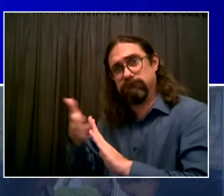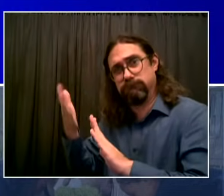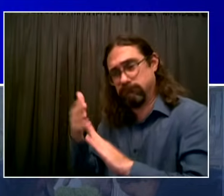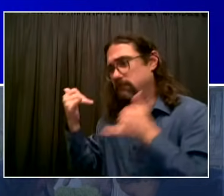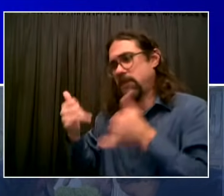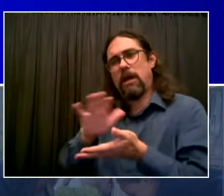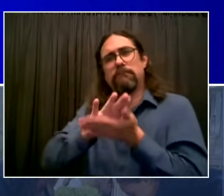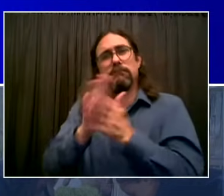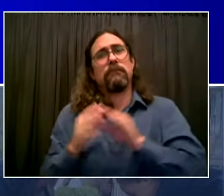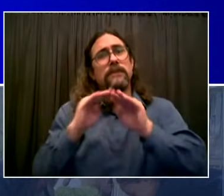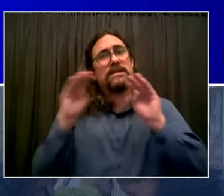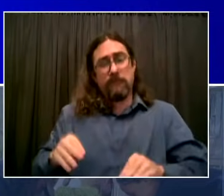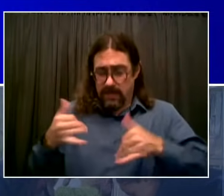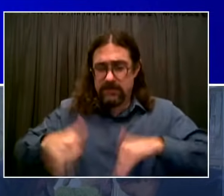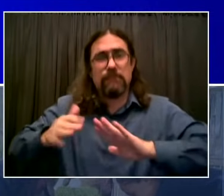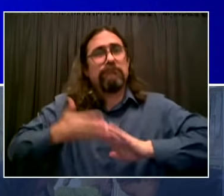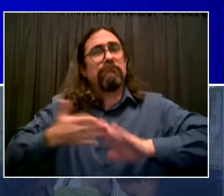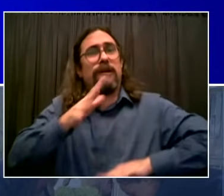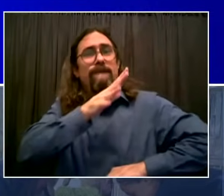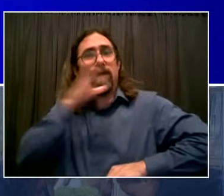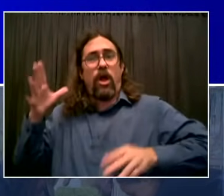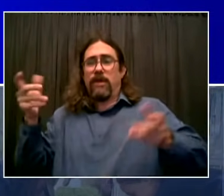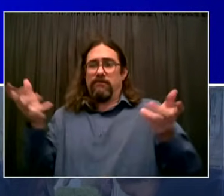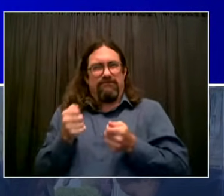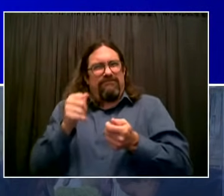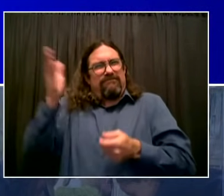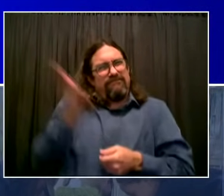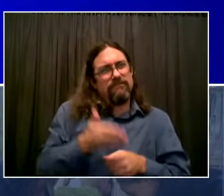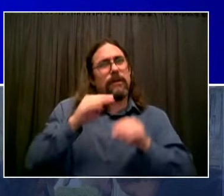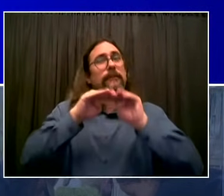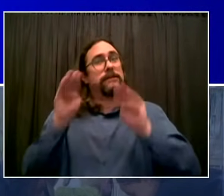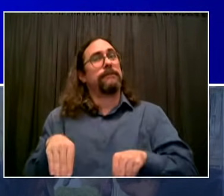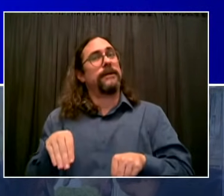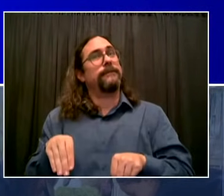HALLOWEEN IS GETTING NEAR THE FARM HAS THE